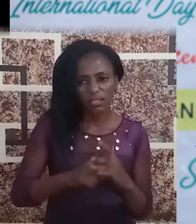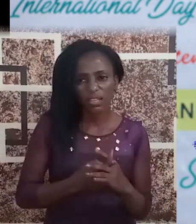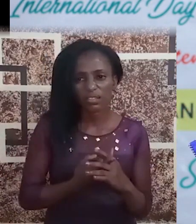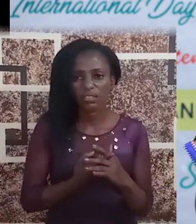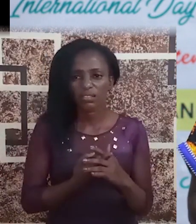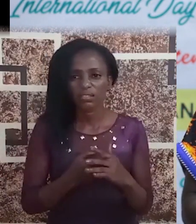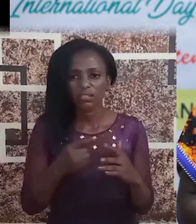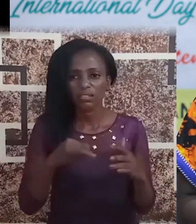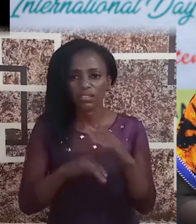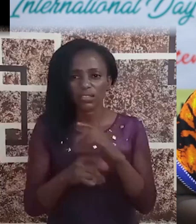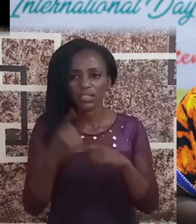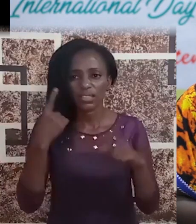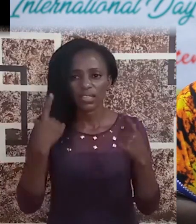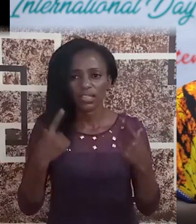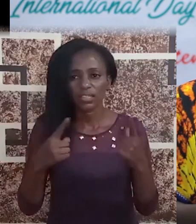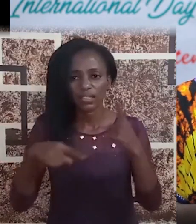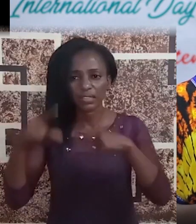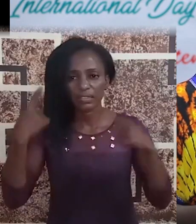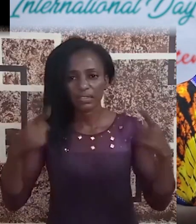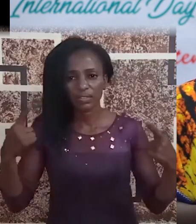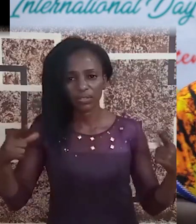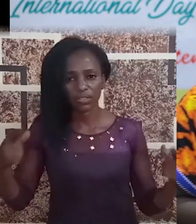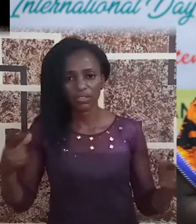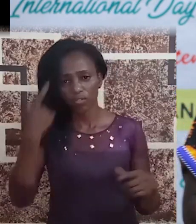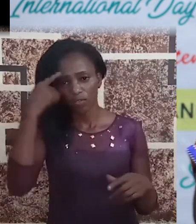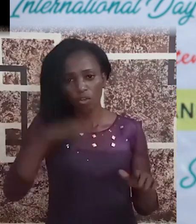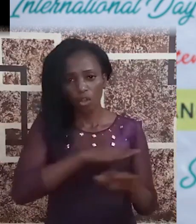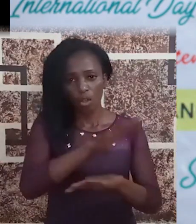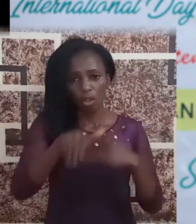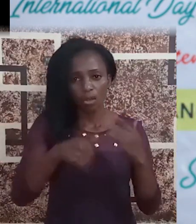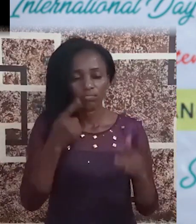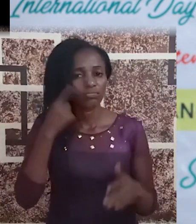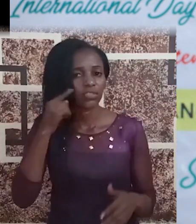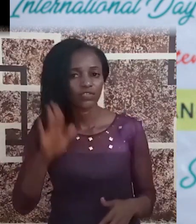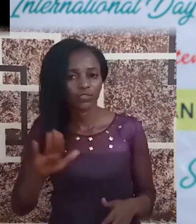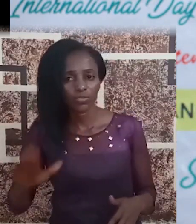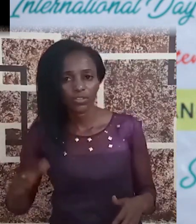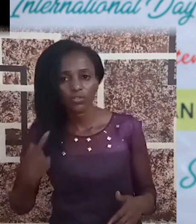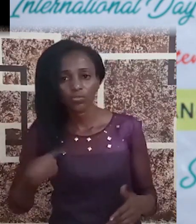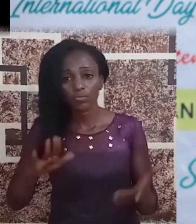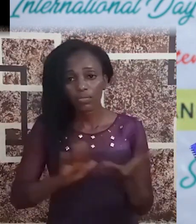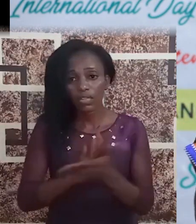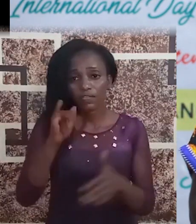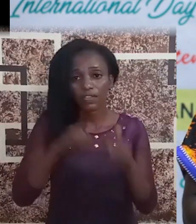We believe in early access to signed language for all deaf children; we believe in Deaf